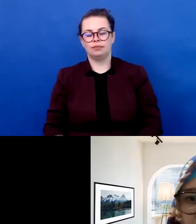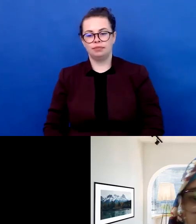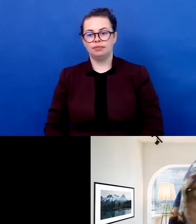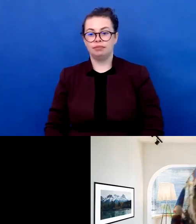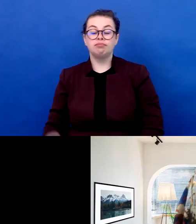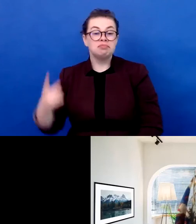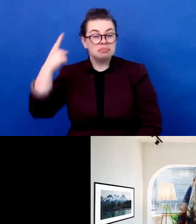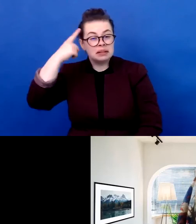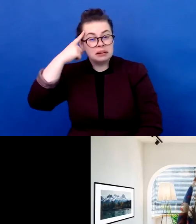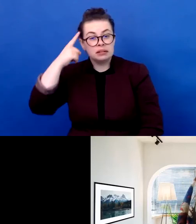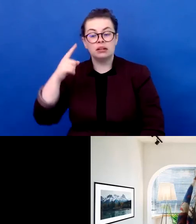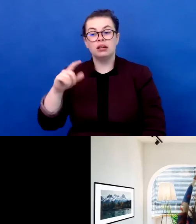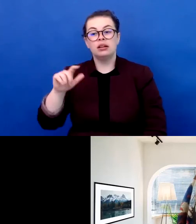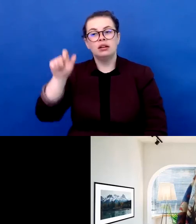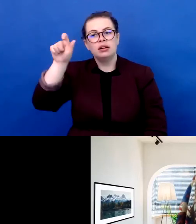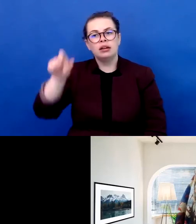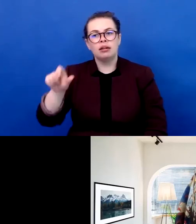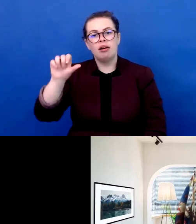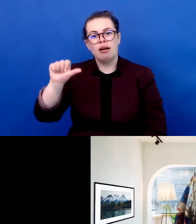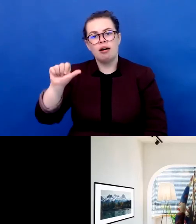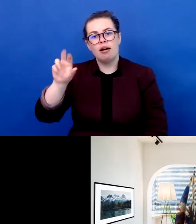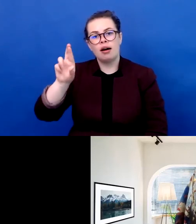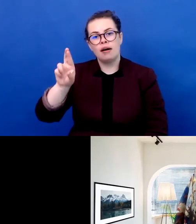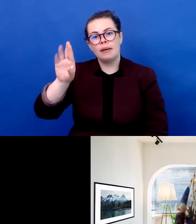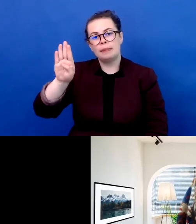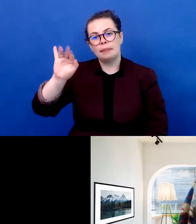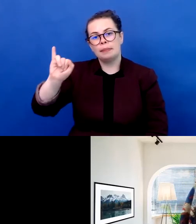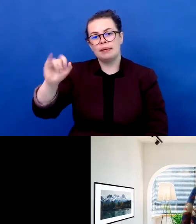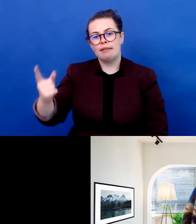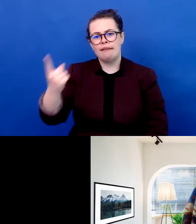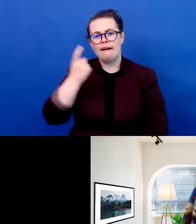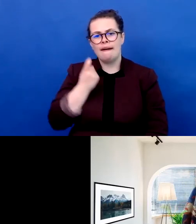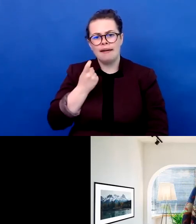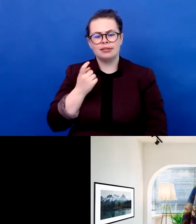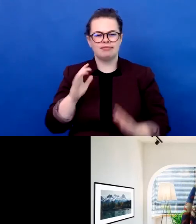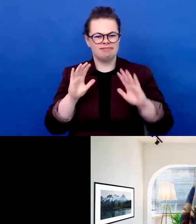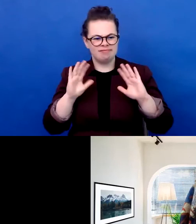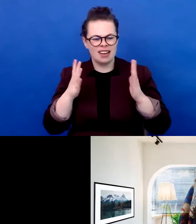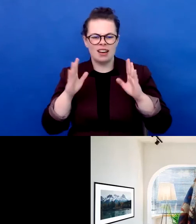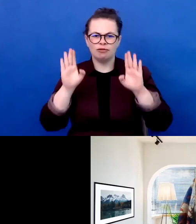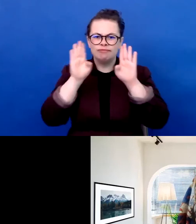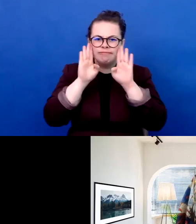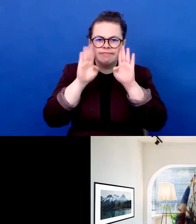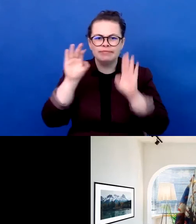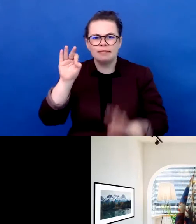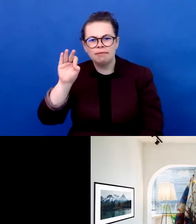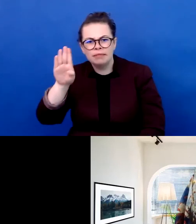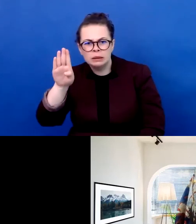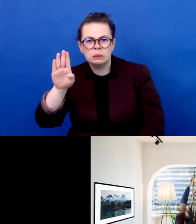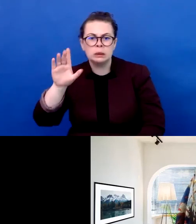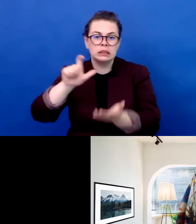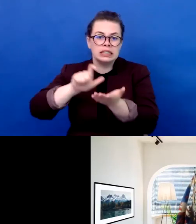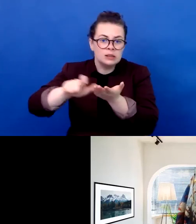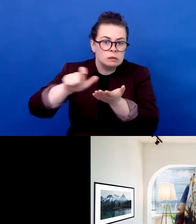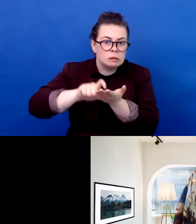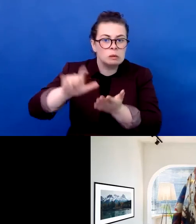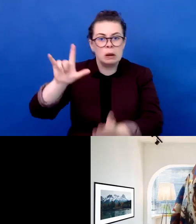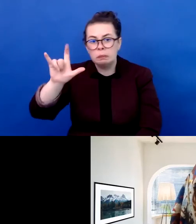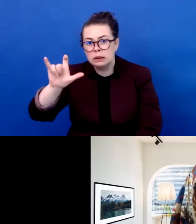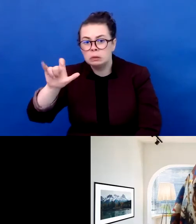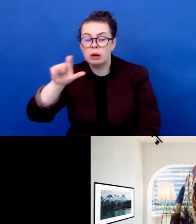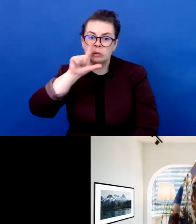from rp also about using the social media i think yes it's it's very uh powerful also those to be